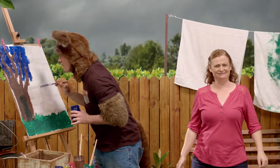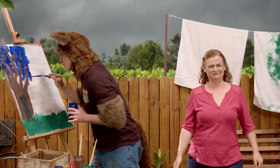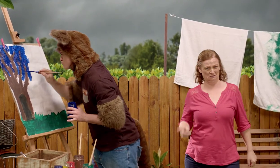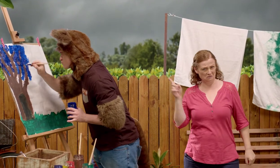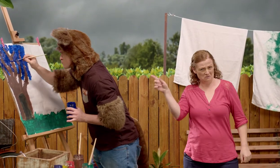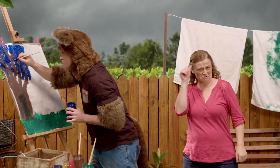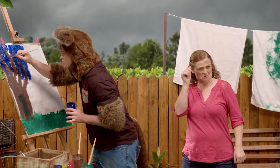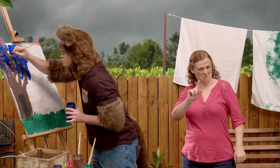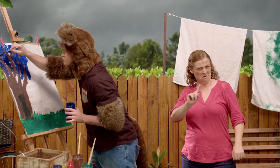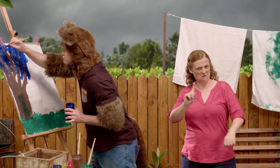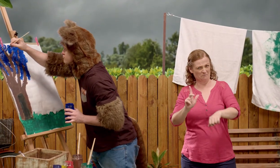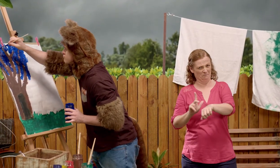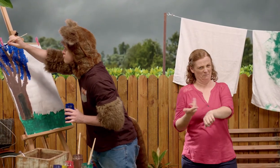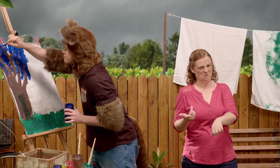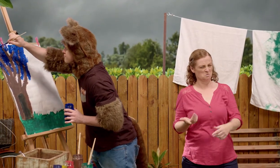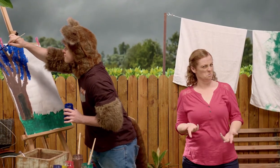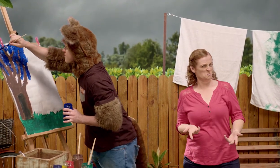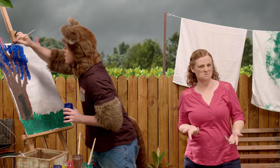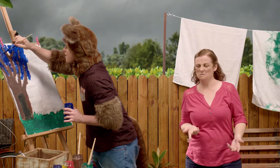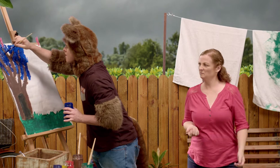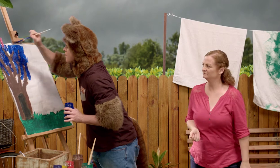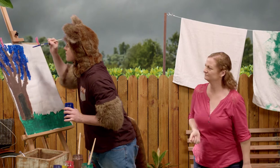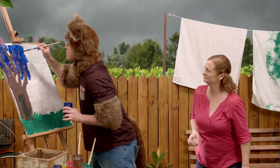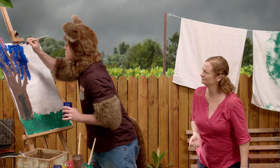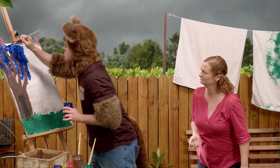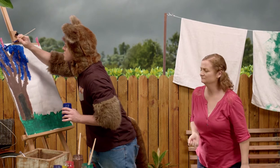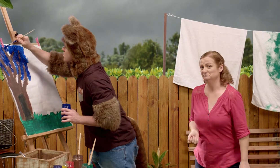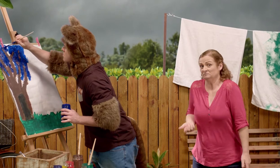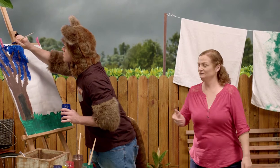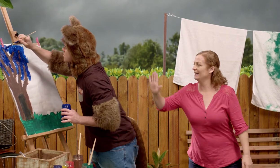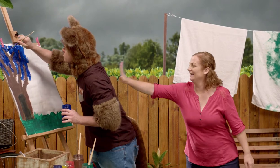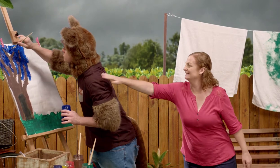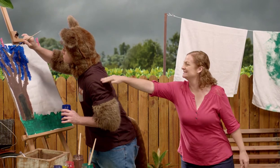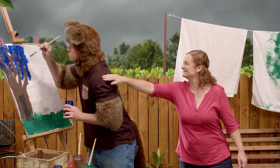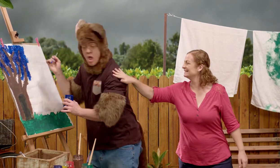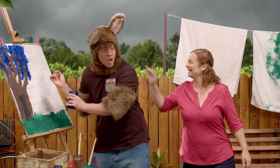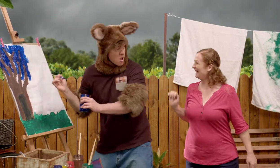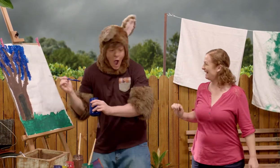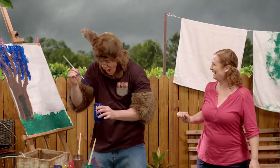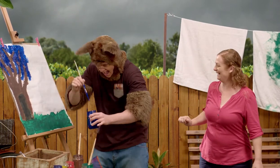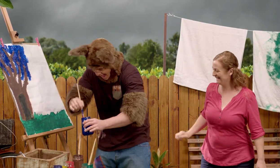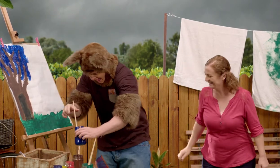I wonder if he understands what blue is. Let's ask. Possum.